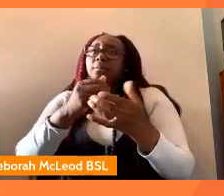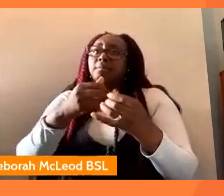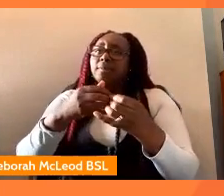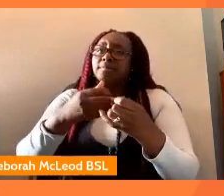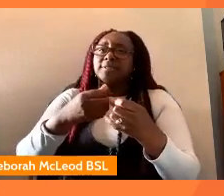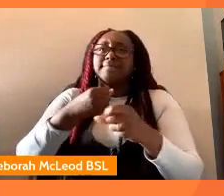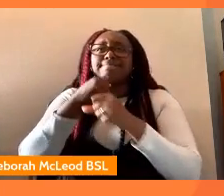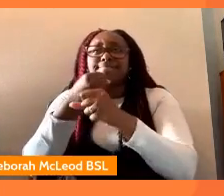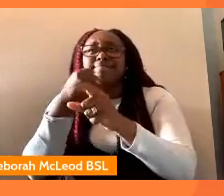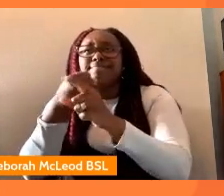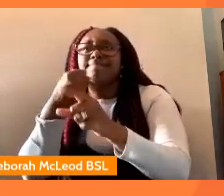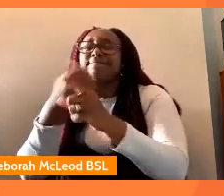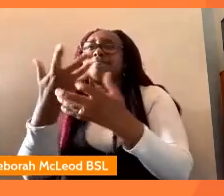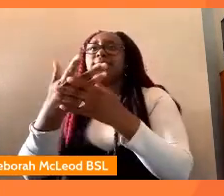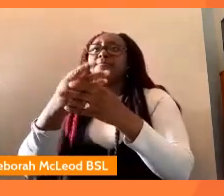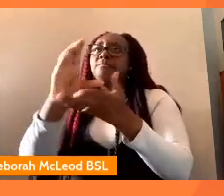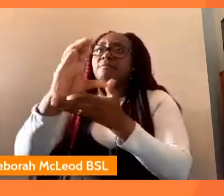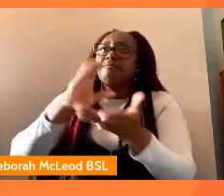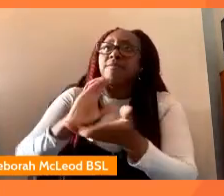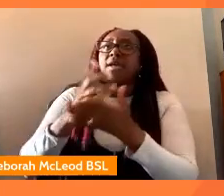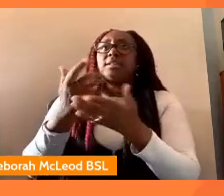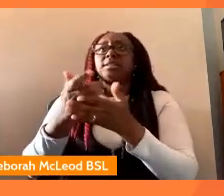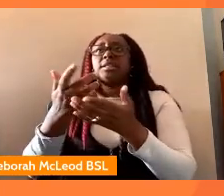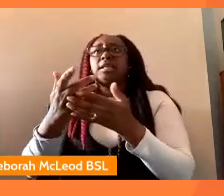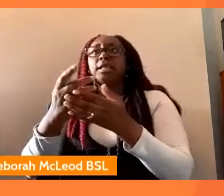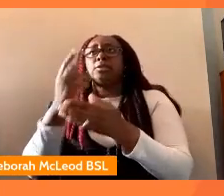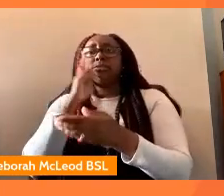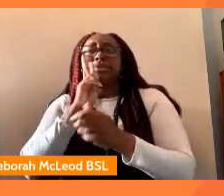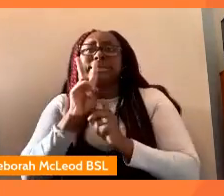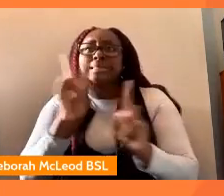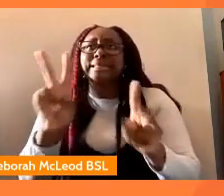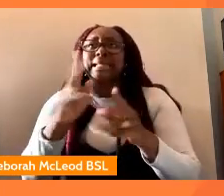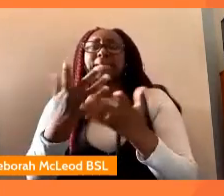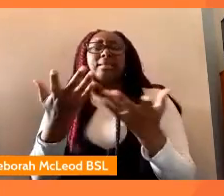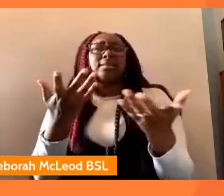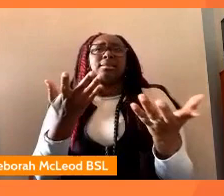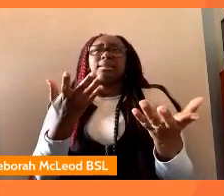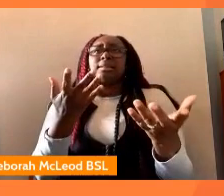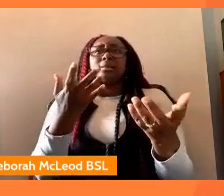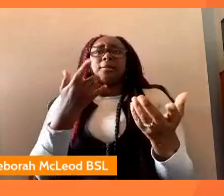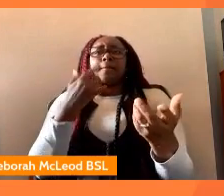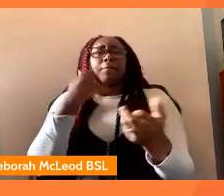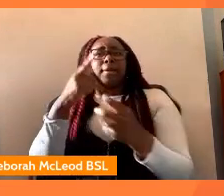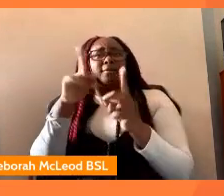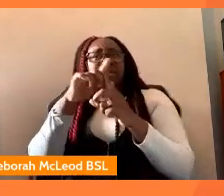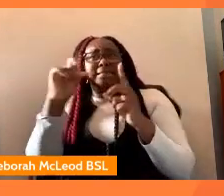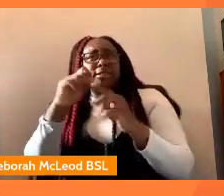have to fight for footfall, for attention, for exposure and yet the current trend in digital growth really is partnerships.